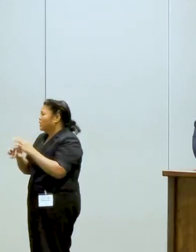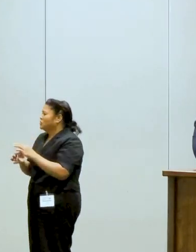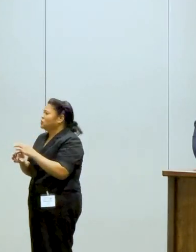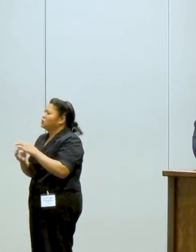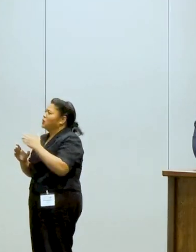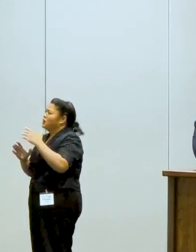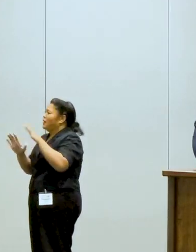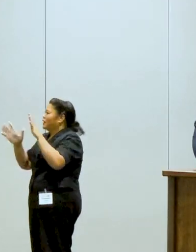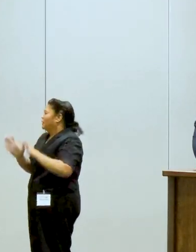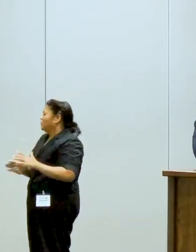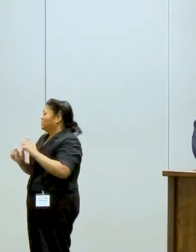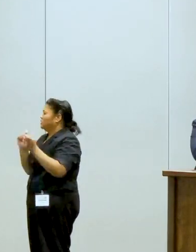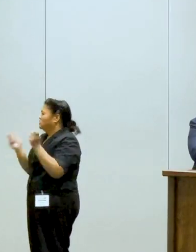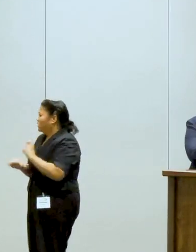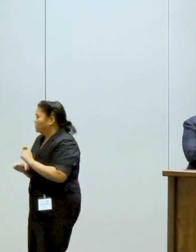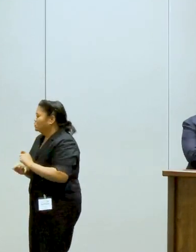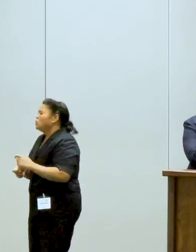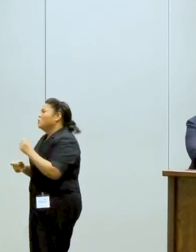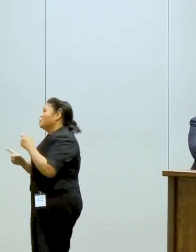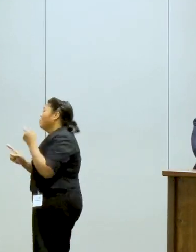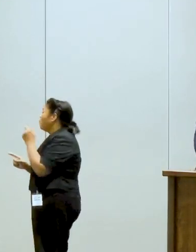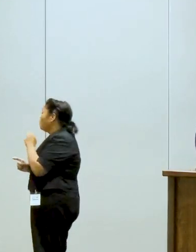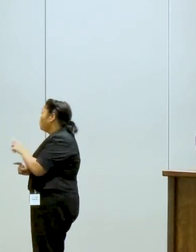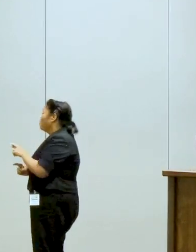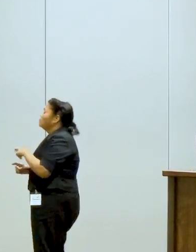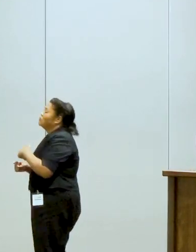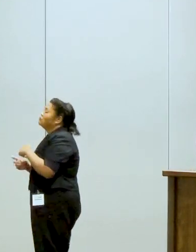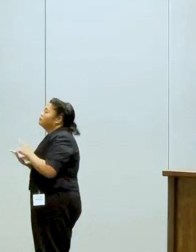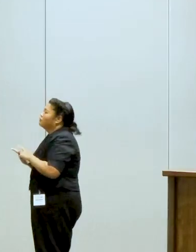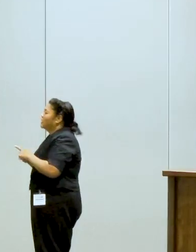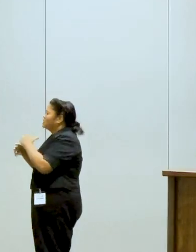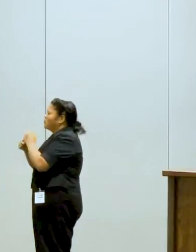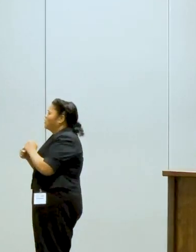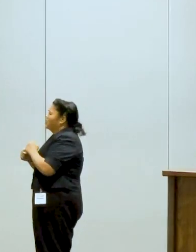summarize the text in two paragraphs. This lets students